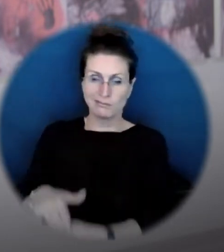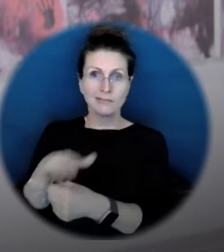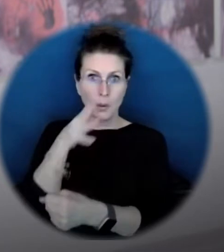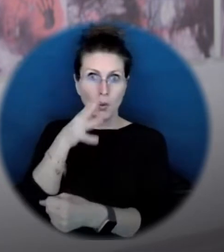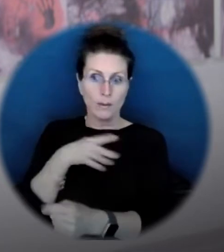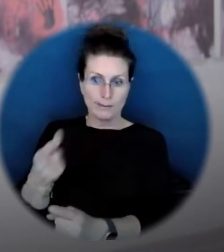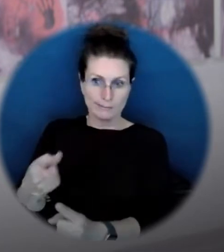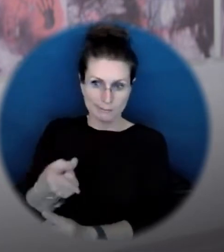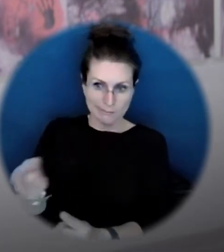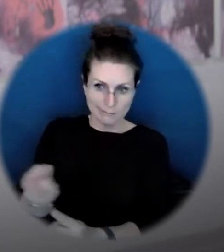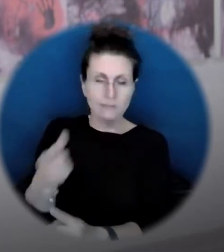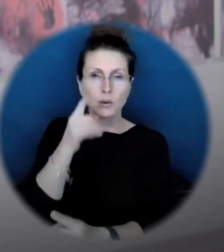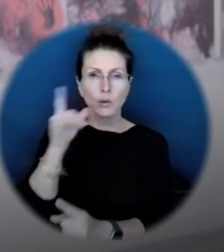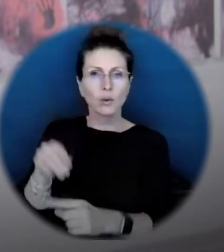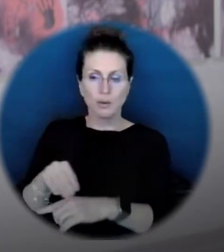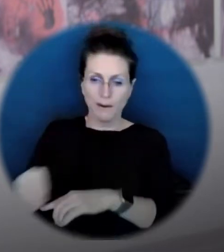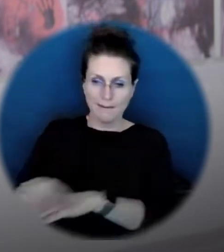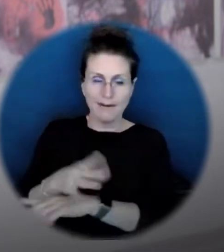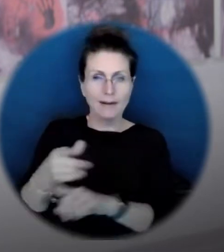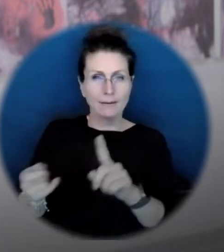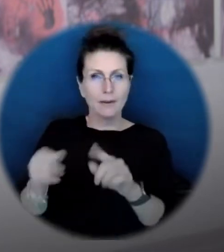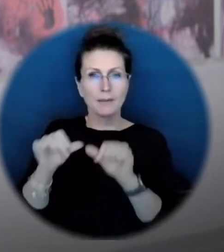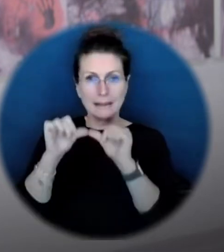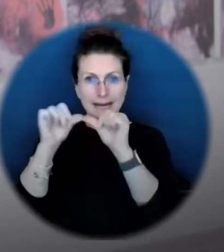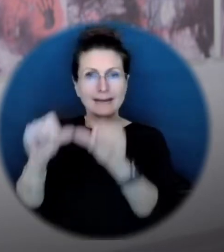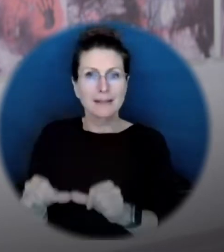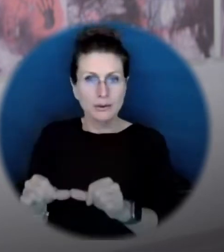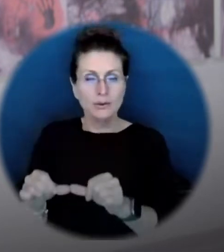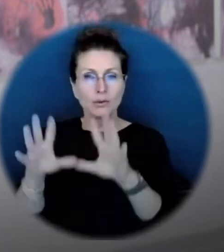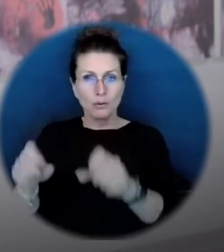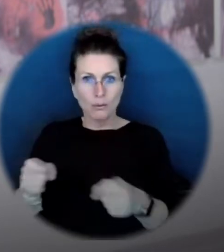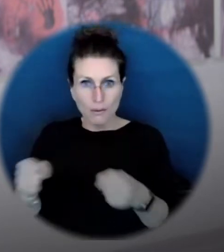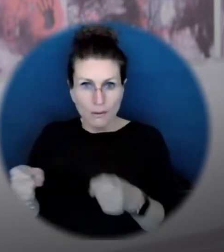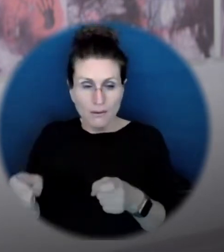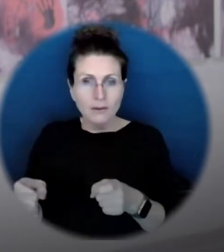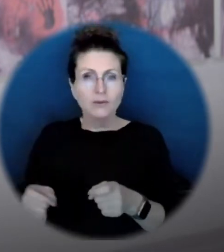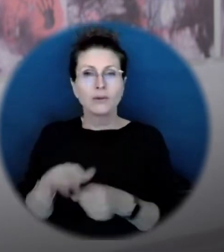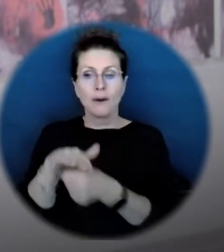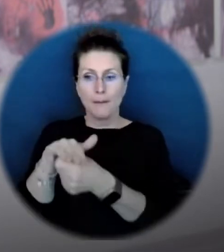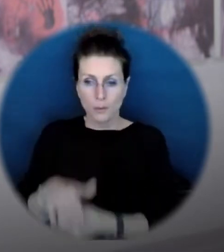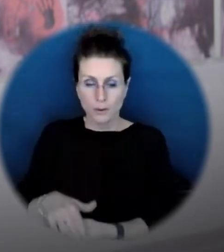affected by continued colonization, oppression and patriarchy.